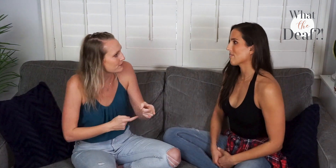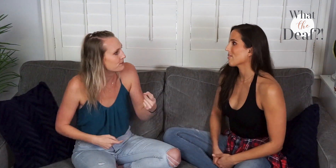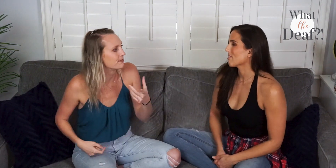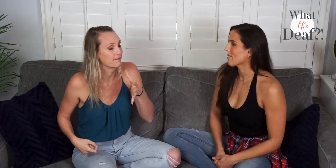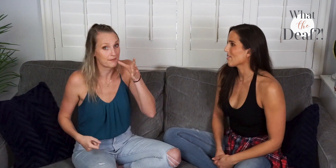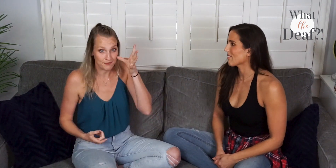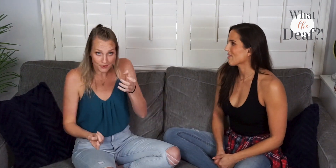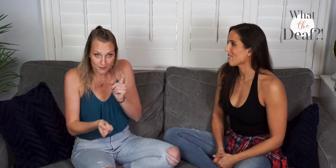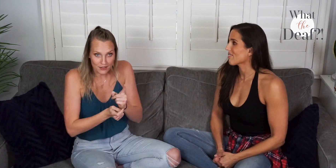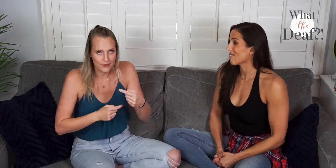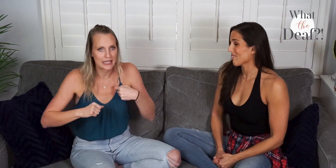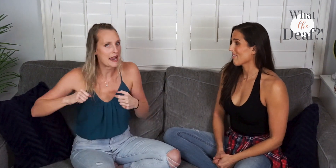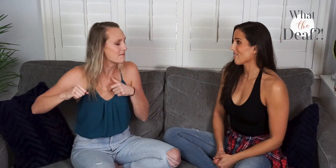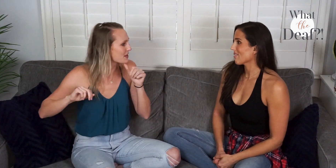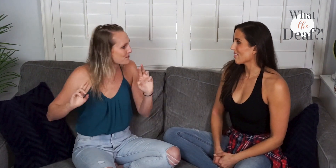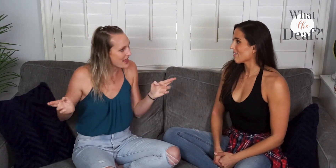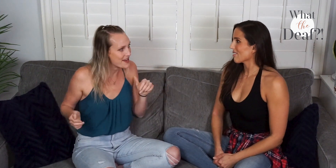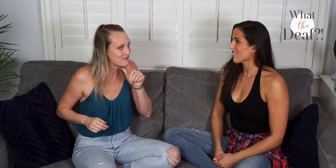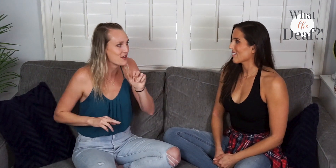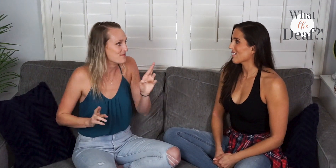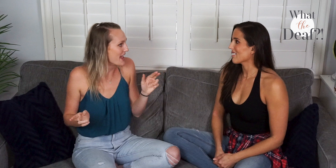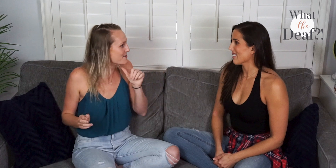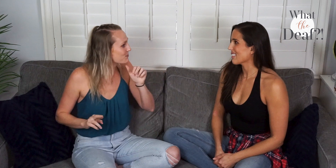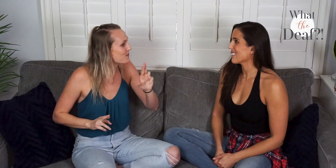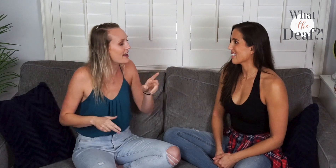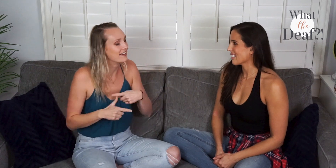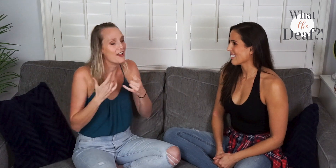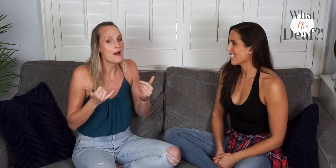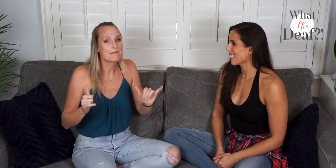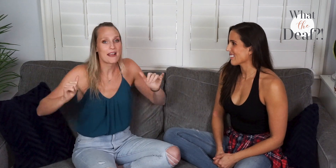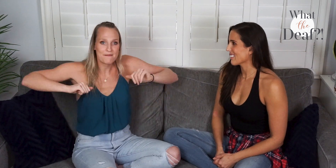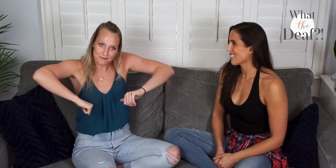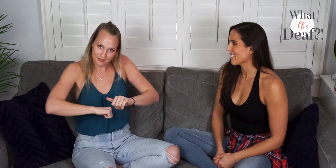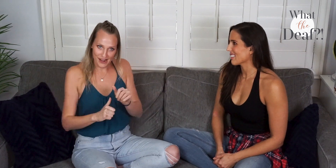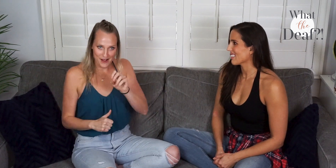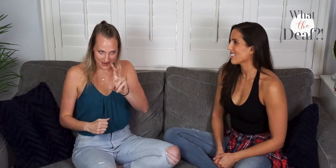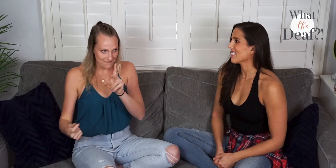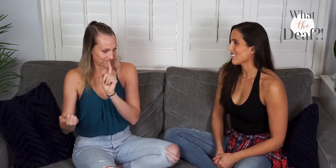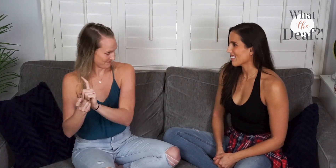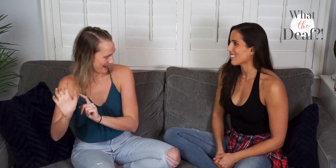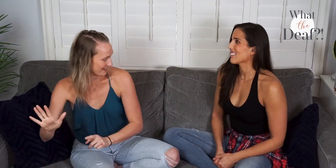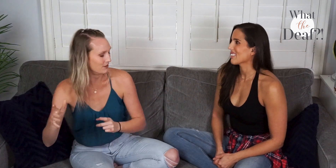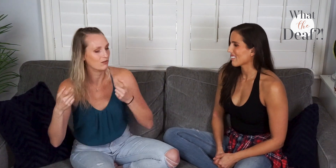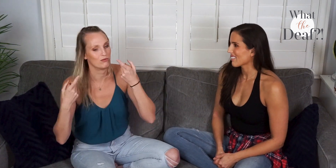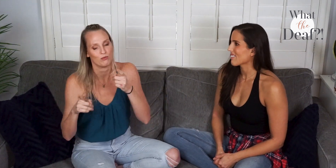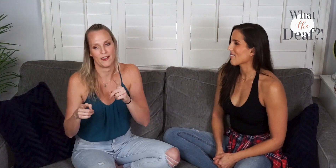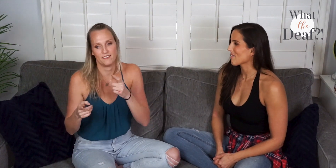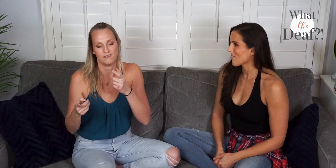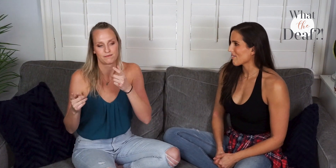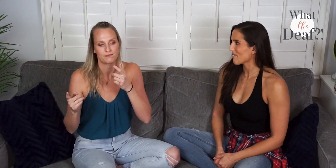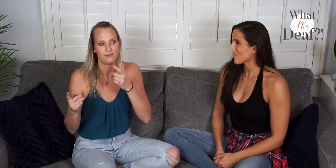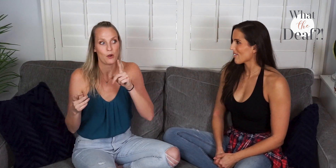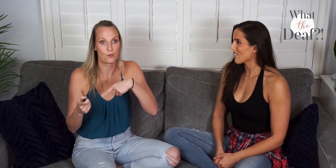my parents wanna meet you. My parents wanna meet you." And I'm like, "Nope, not ready. I'm not ready." And until finally I was like, "All right, let's do this."